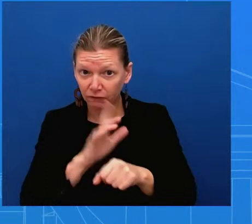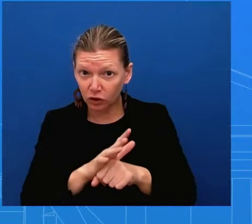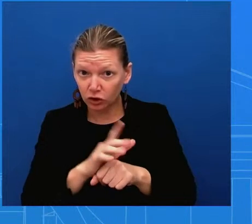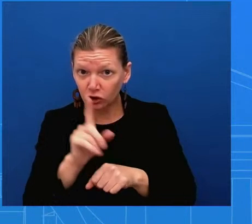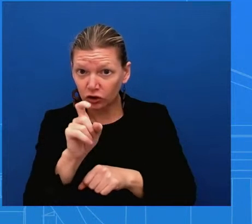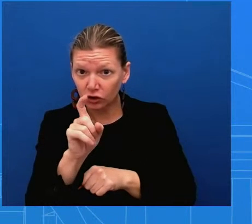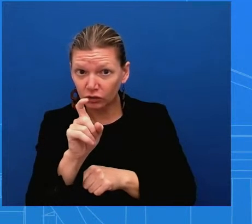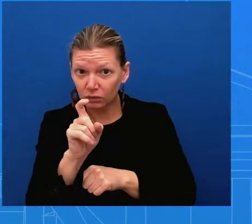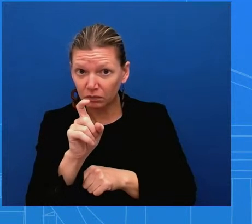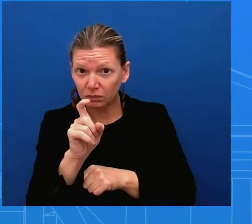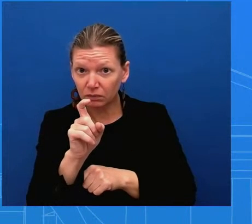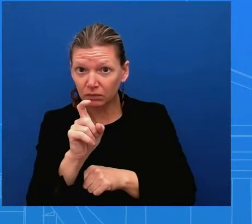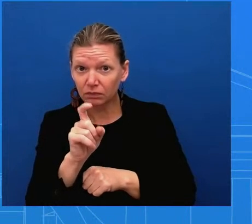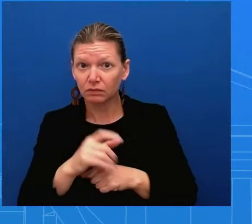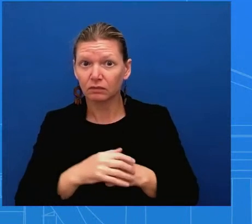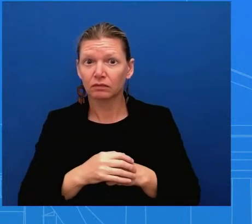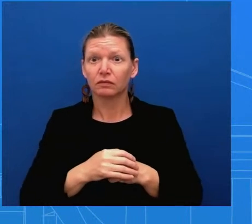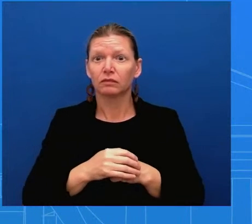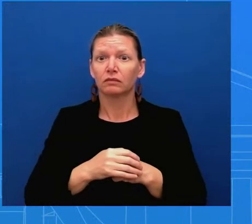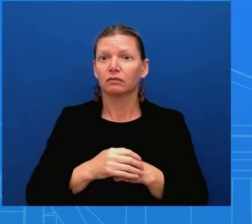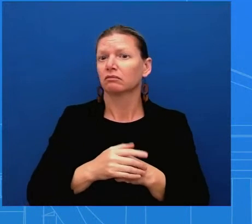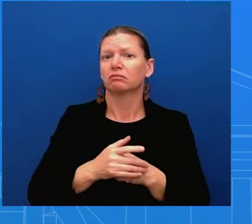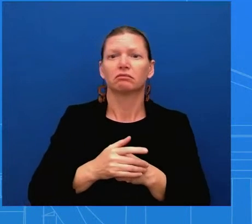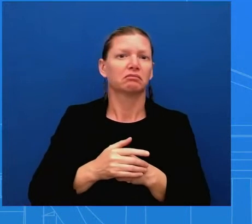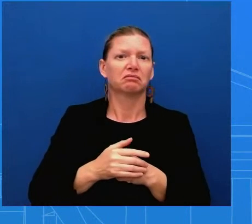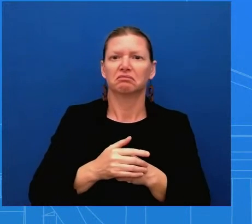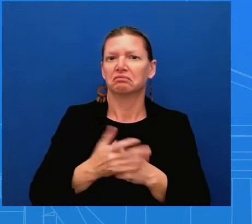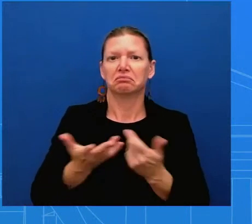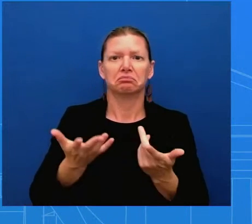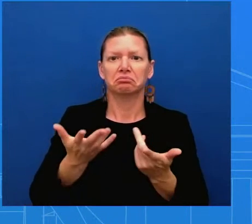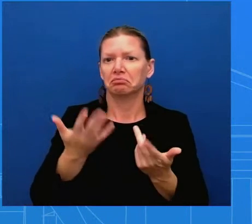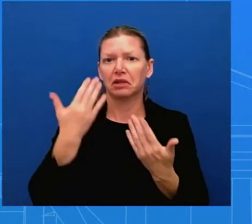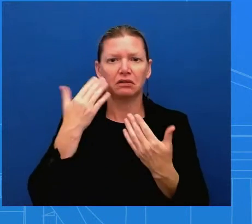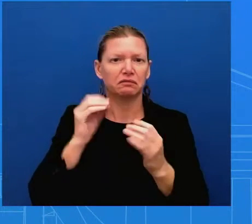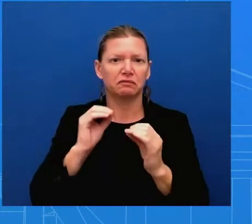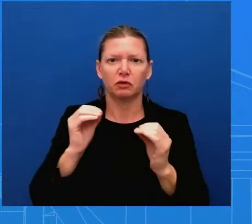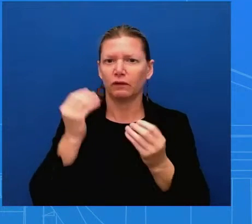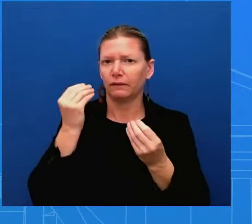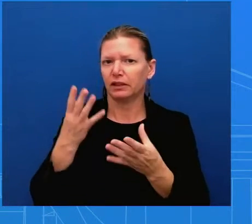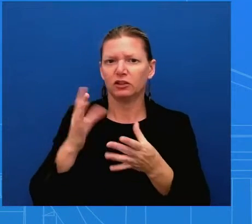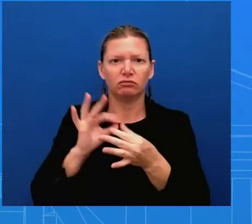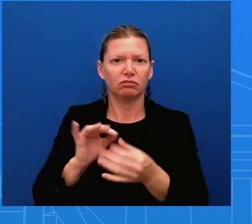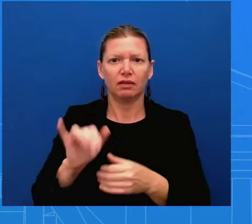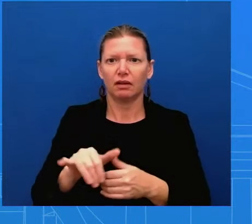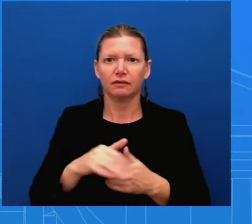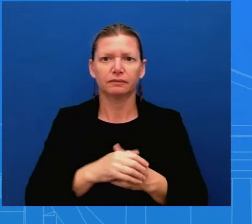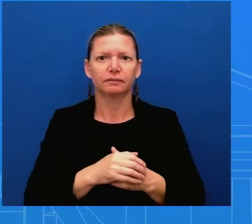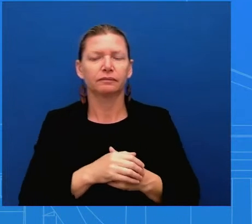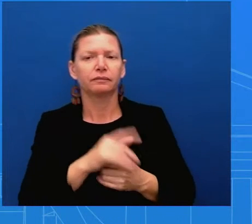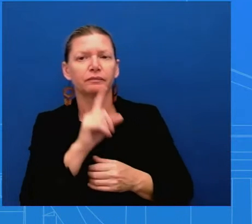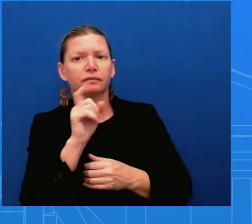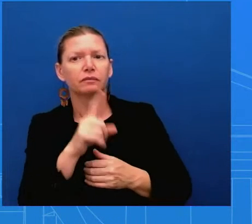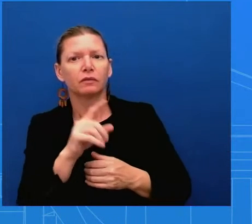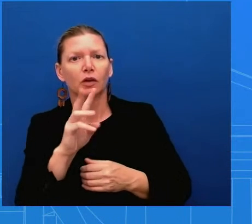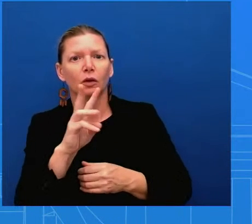Go ahead. The Press: Thanks, Karine. So, Warren Buffett this month said that "taxes will have to be raised to pay for the national debt."